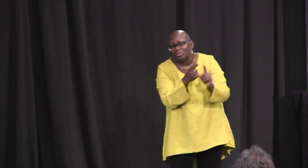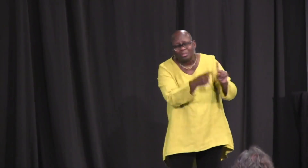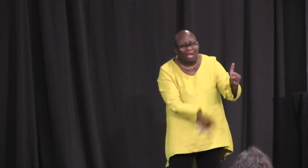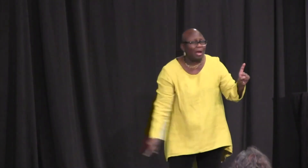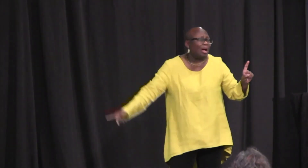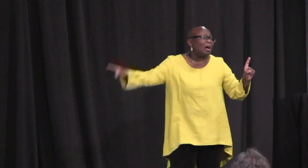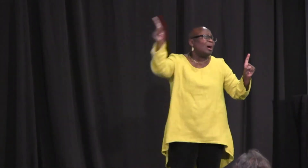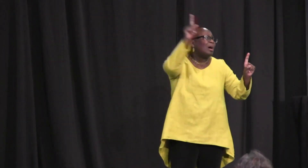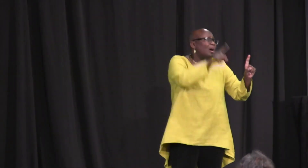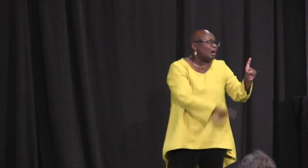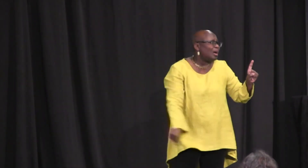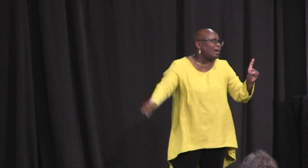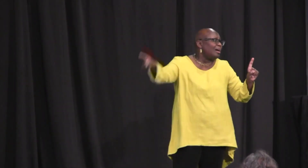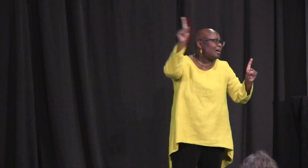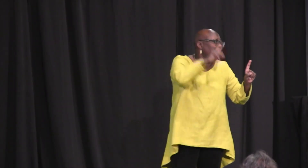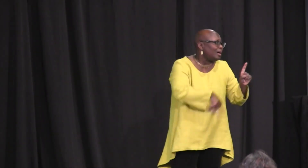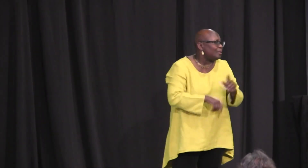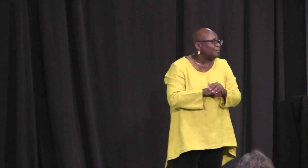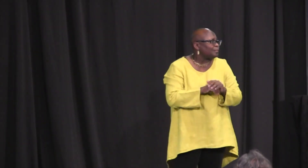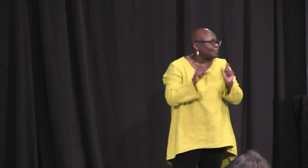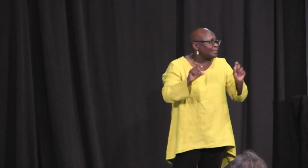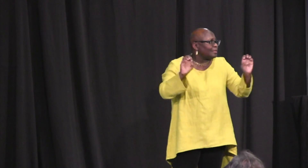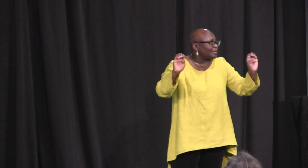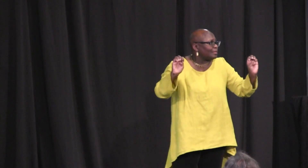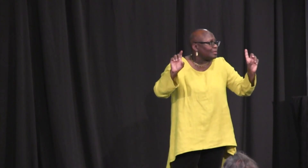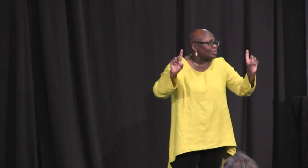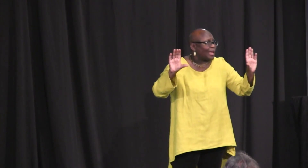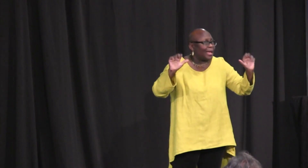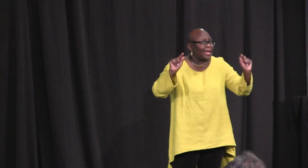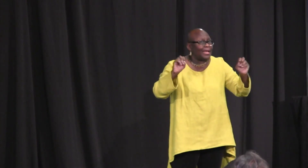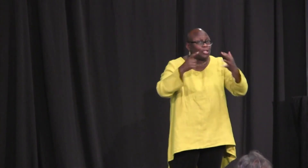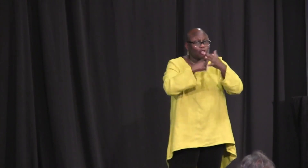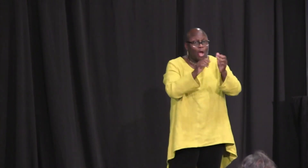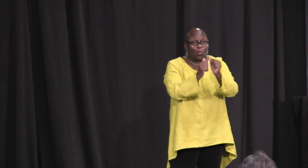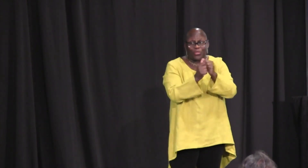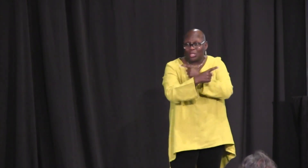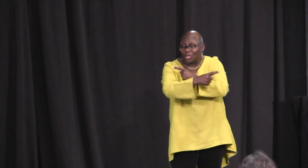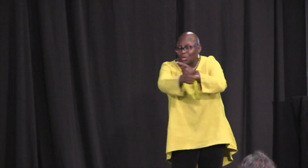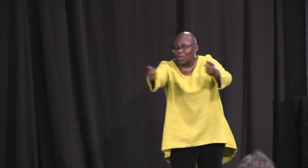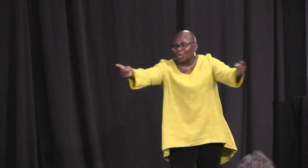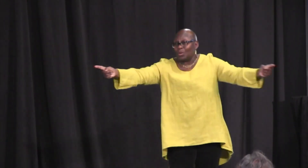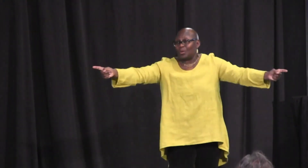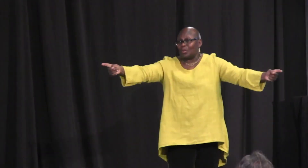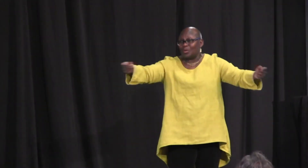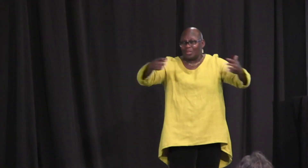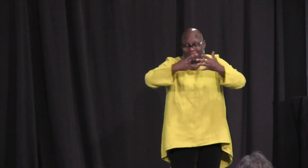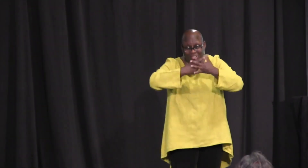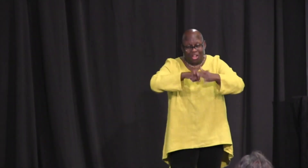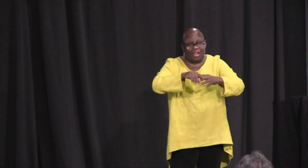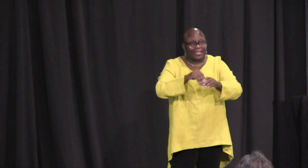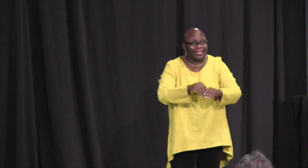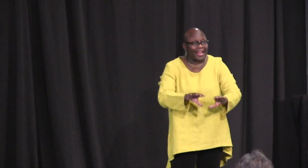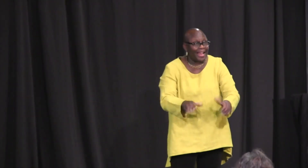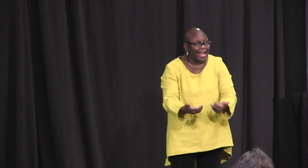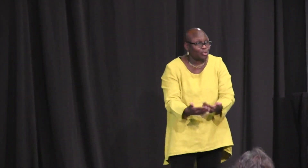Without reading, there's no way to dismantle some of these larger systems.